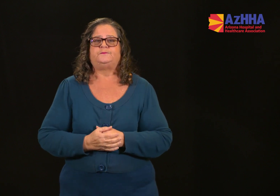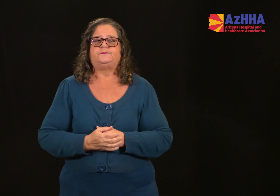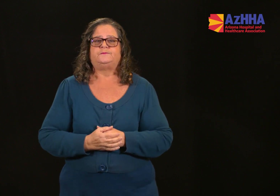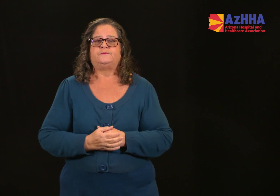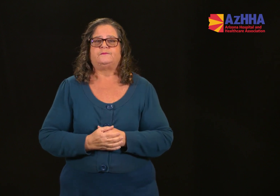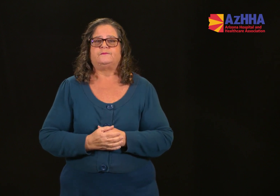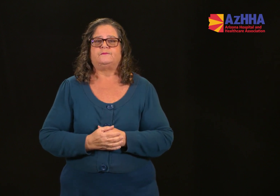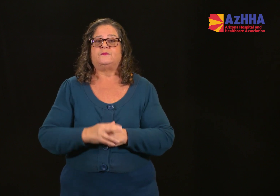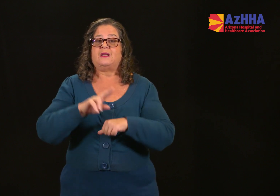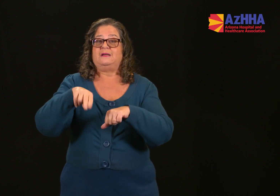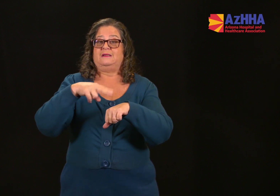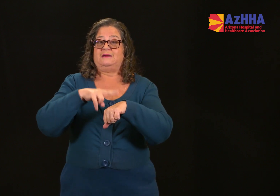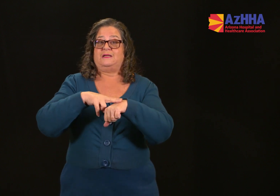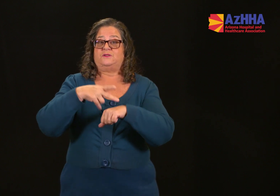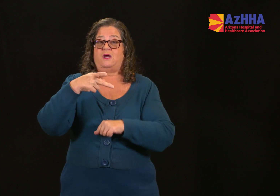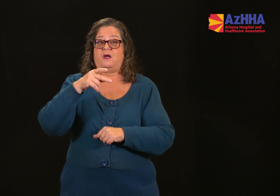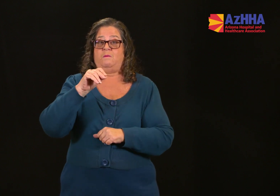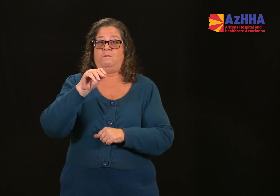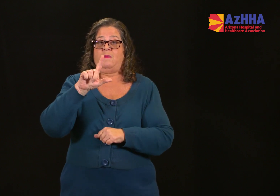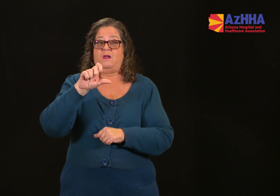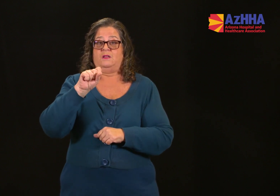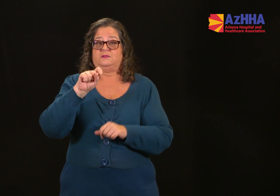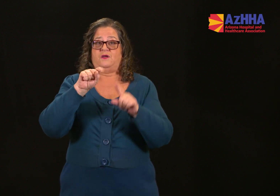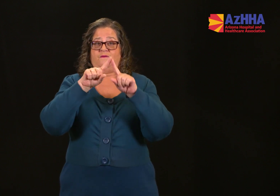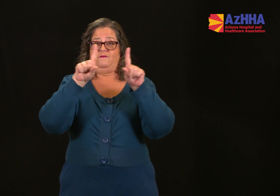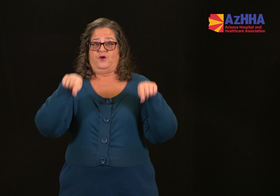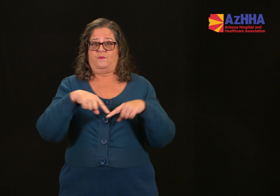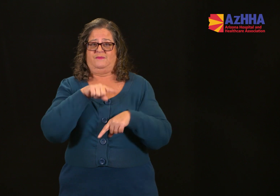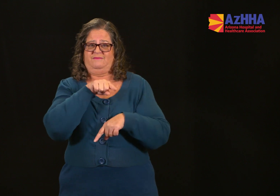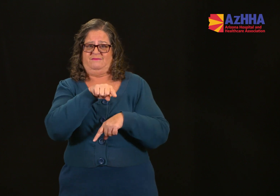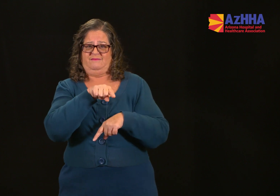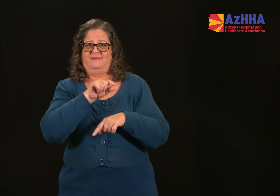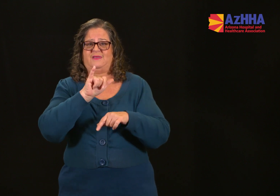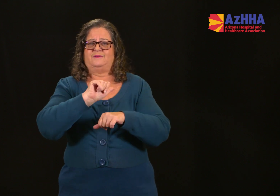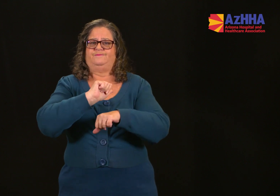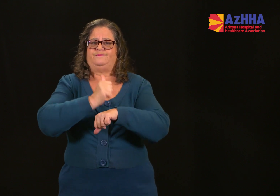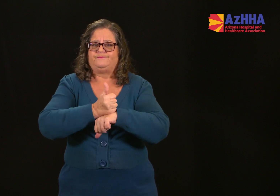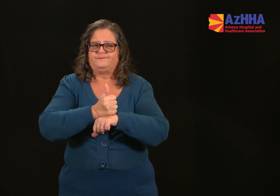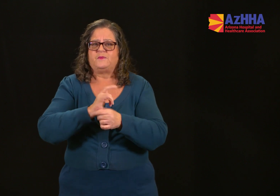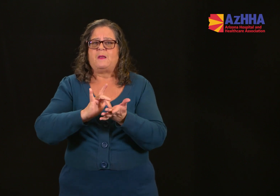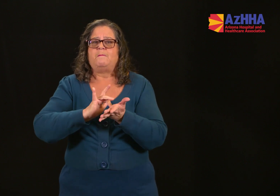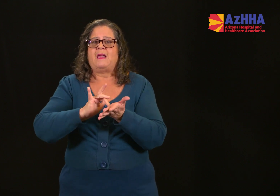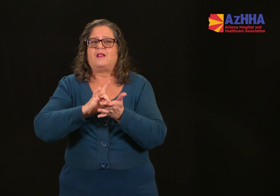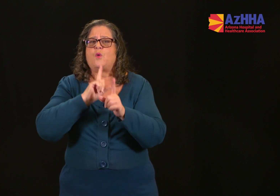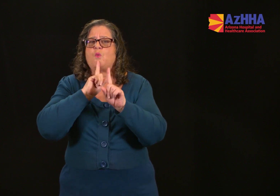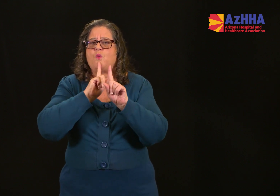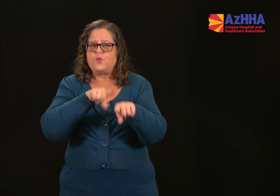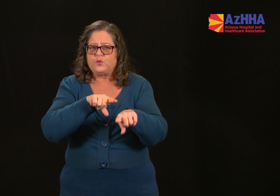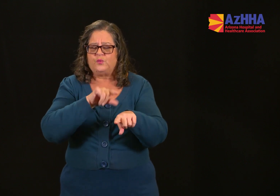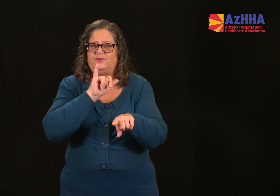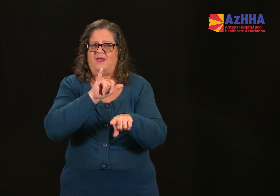The National POLST form is a set of medical orders that gives seriously ill and frail patients